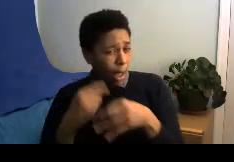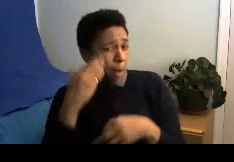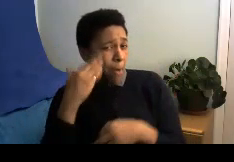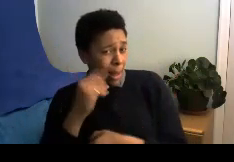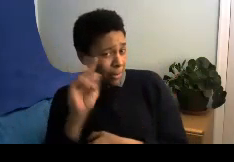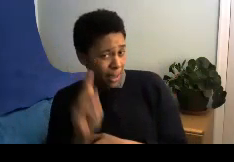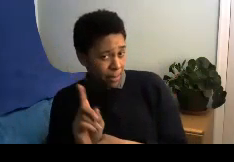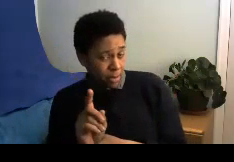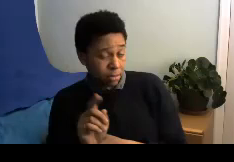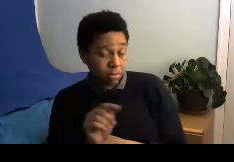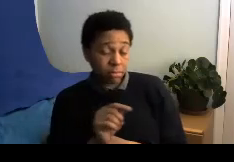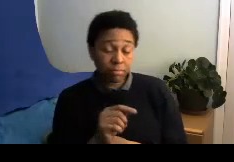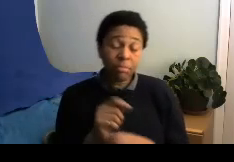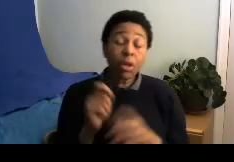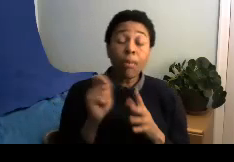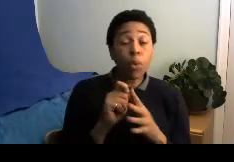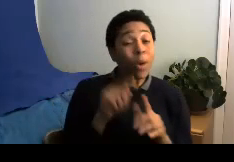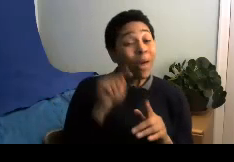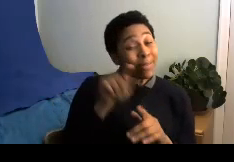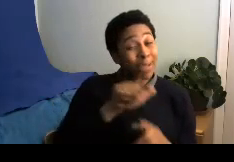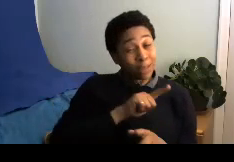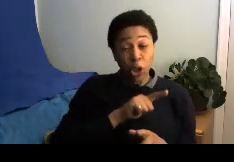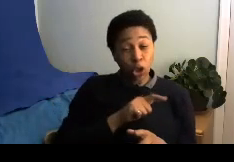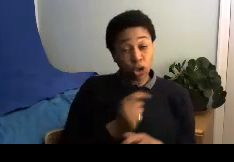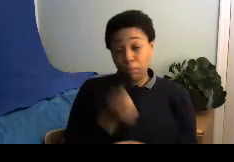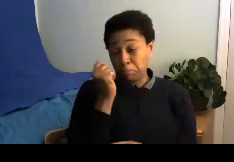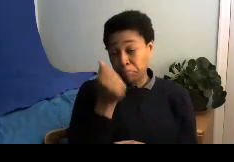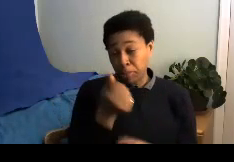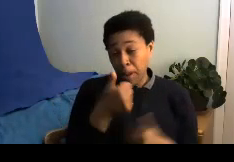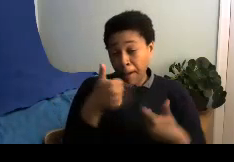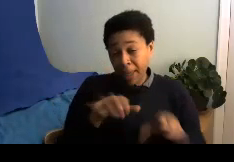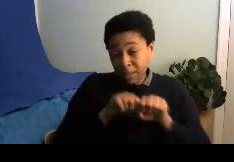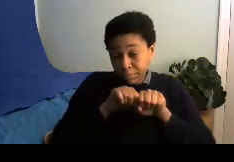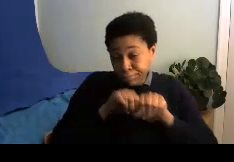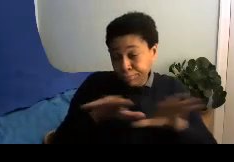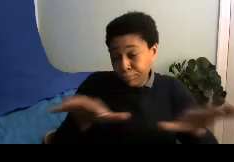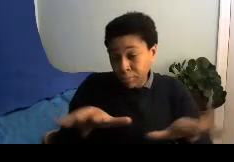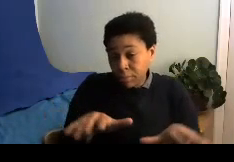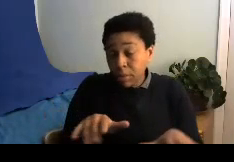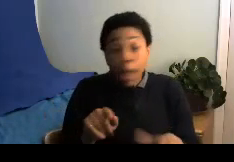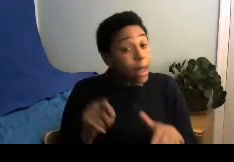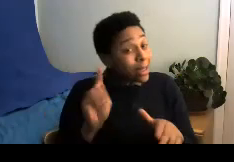published literature. And that's not to say that there aren't many of us being written, or writing, it's just, you know,